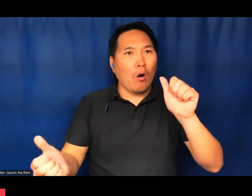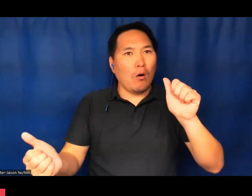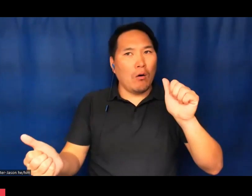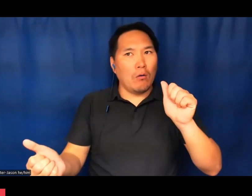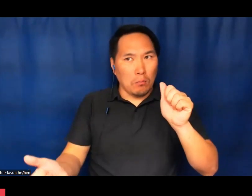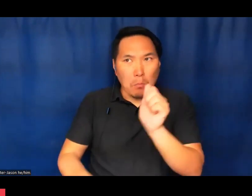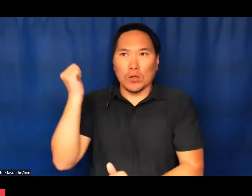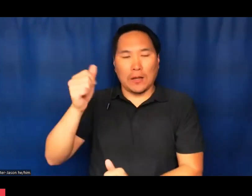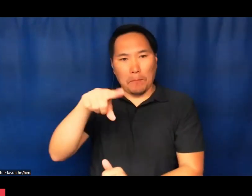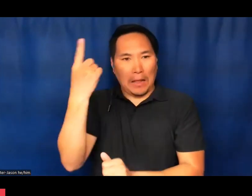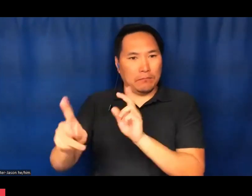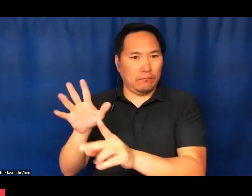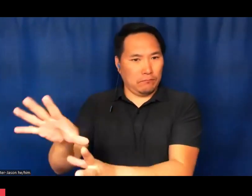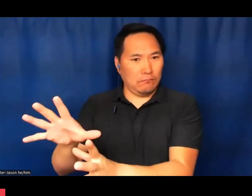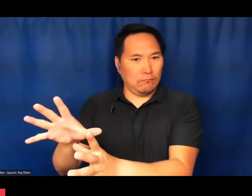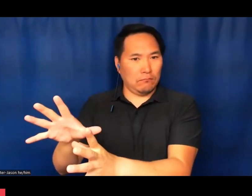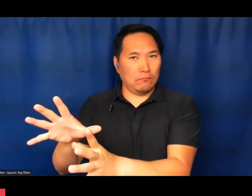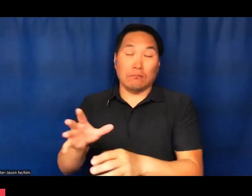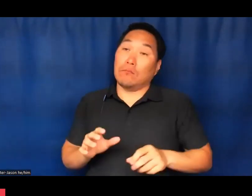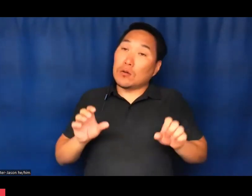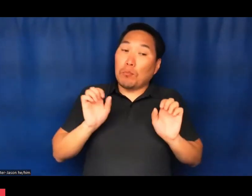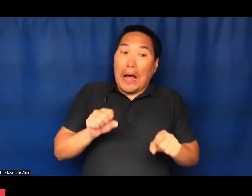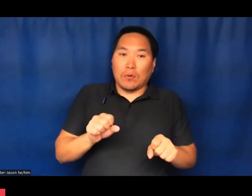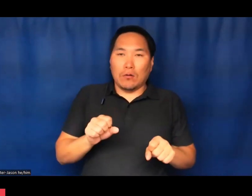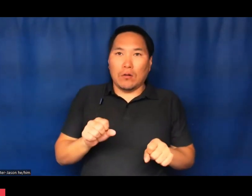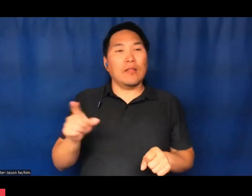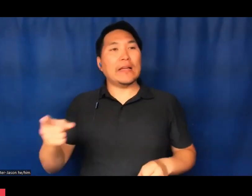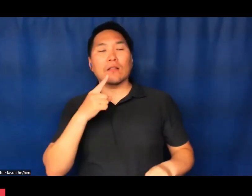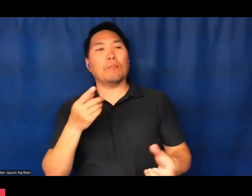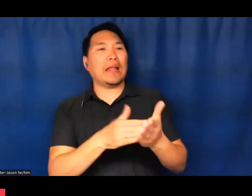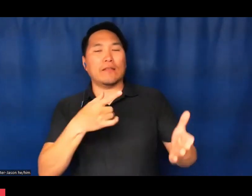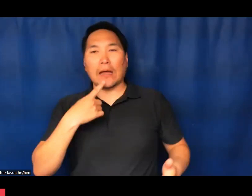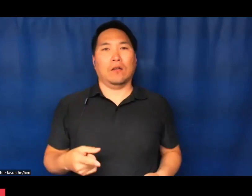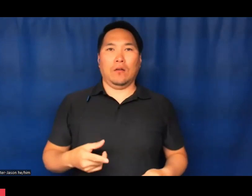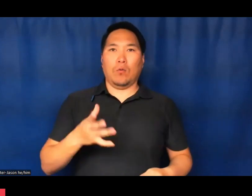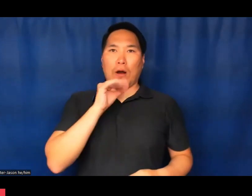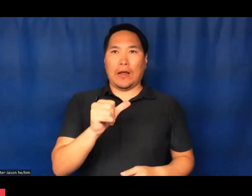And they could have drawn as the plaintiffs argued, they could have drawn to majority